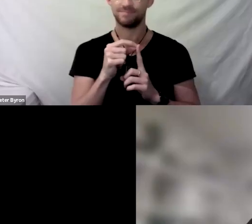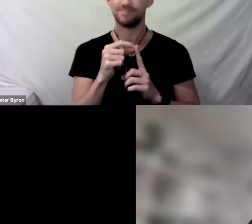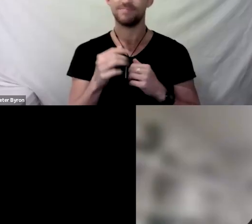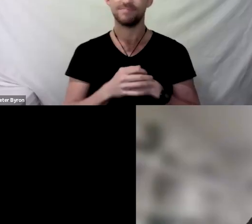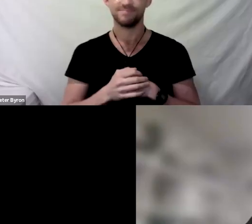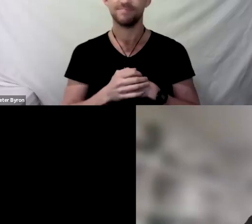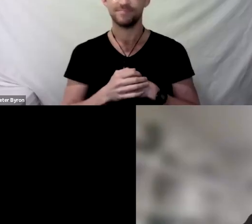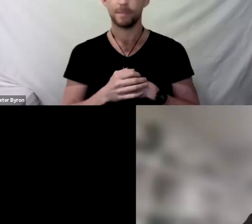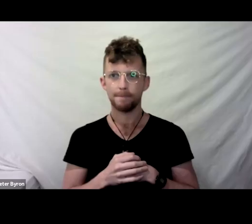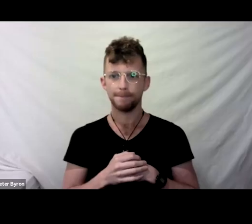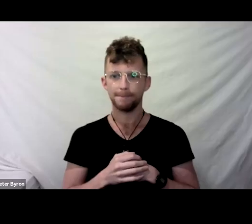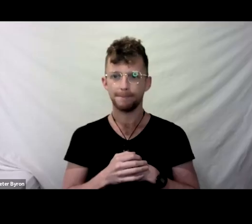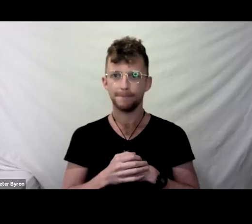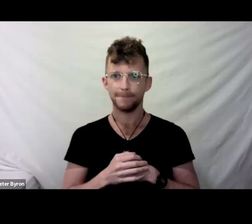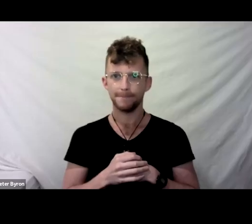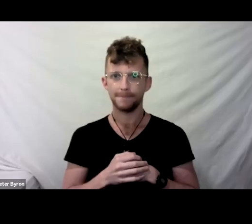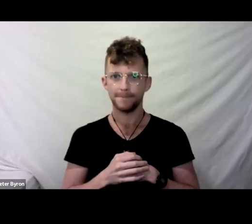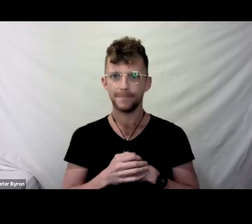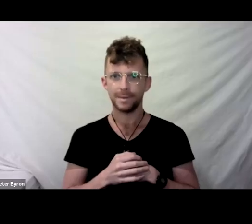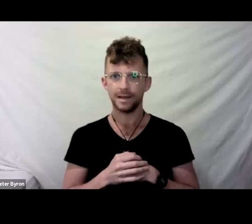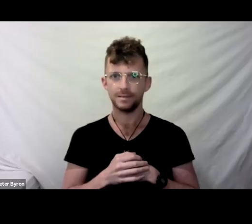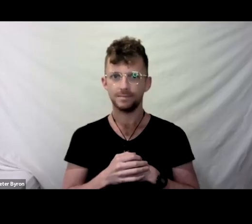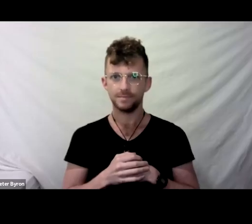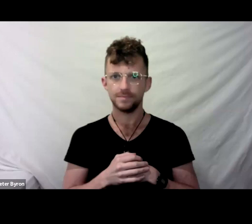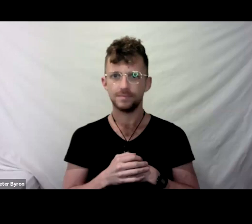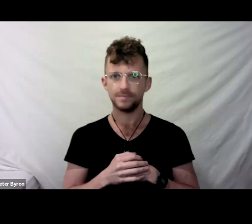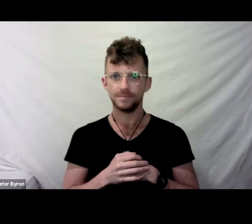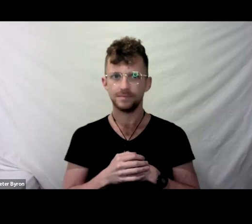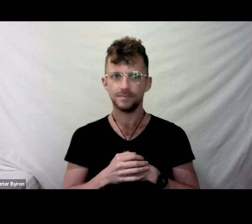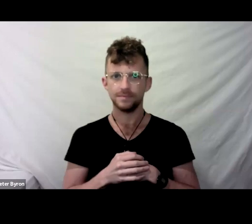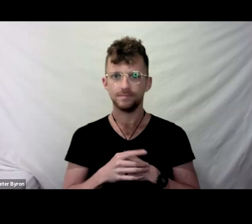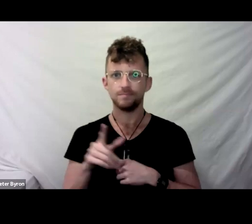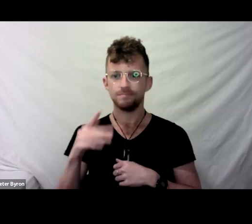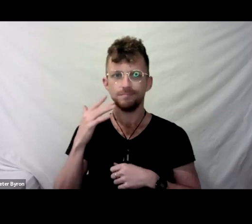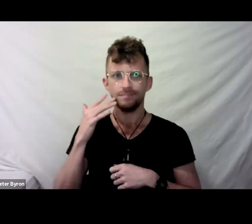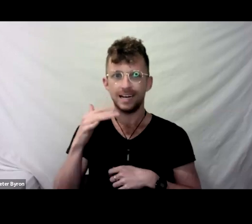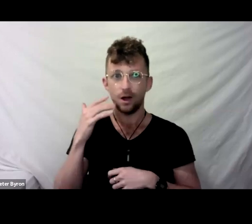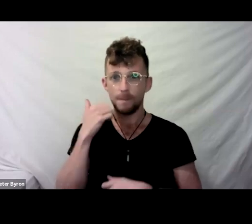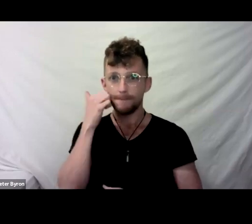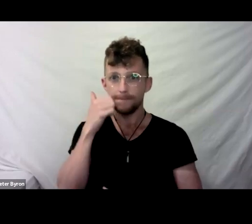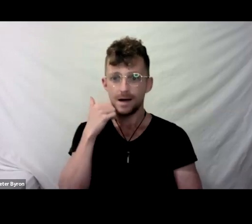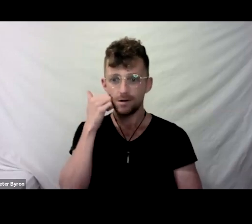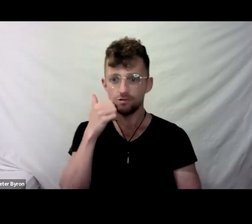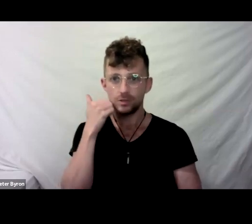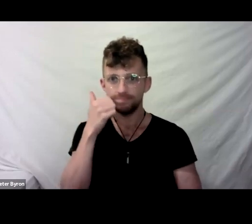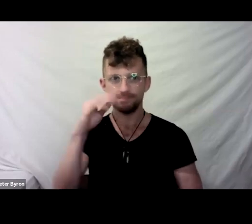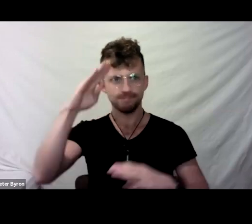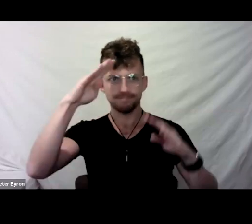E nga mana, e nga reo, rau rangatiratanga mā tēnā koutou katoa.